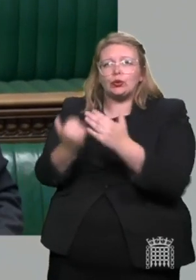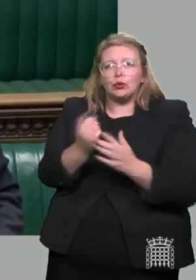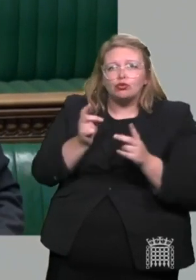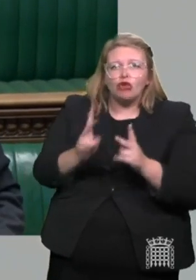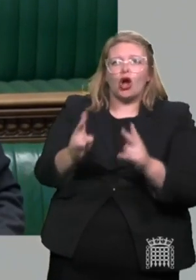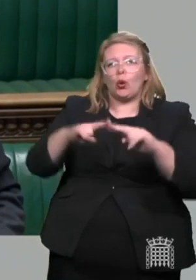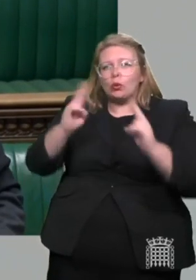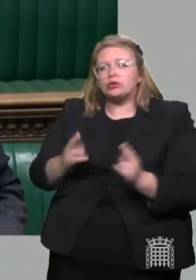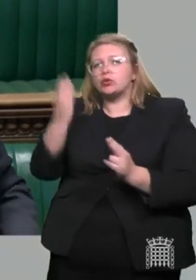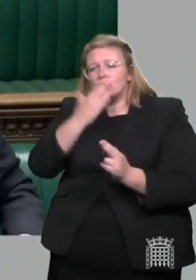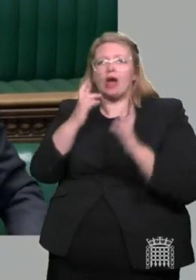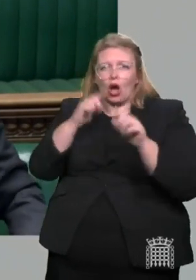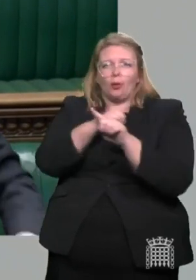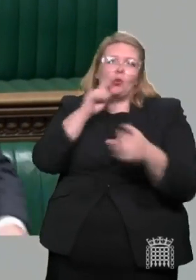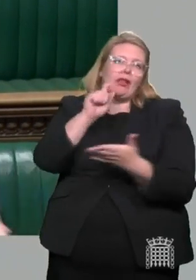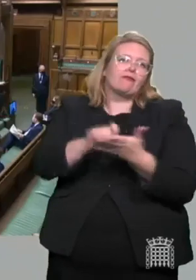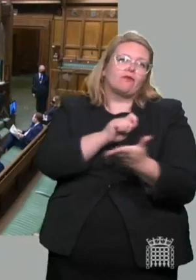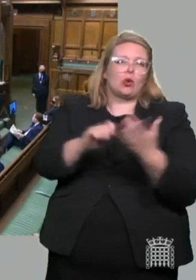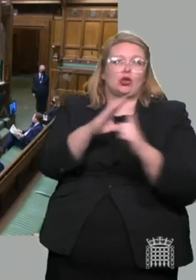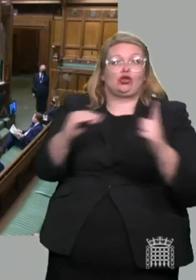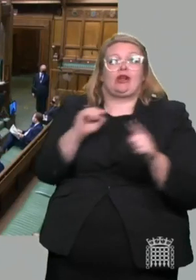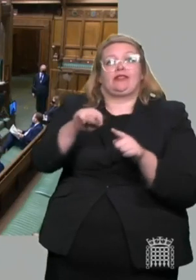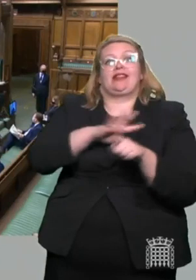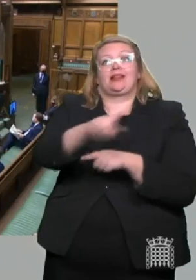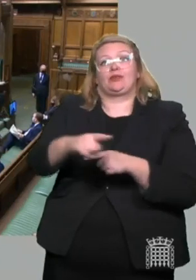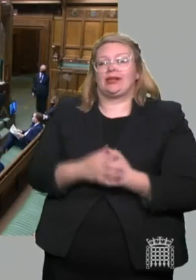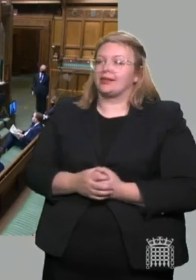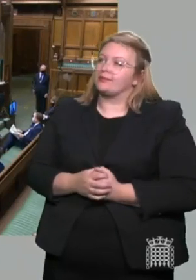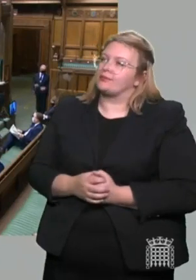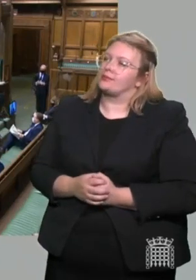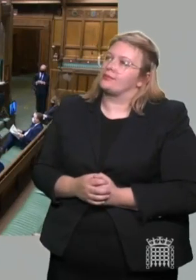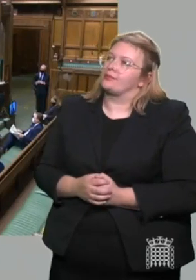Conservative on 6 May. >> Rachel Hopkins